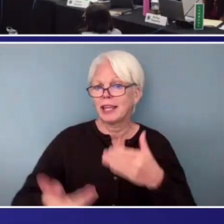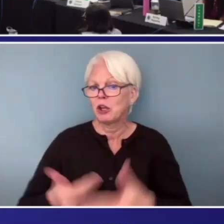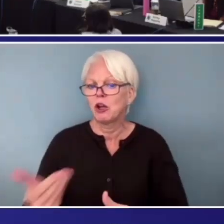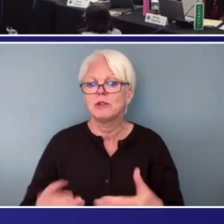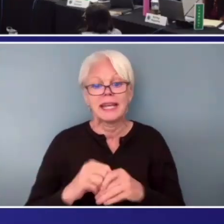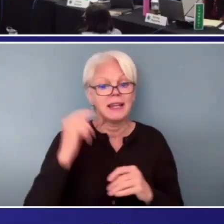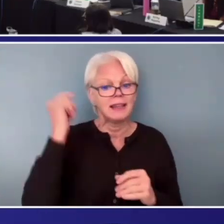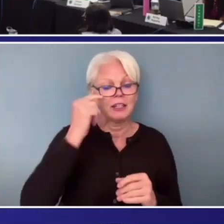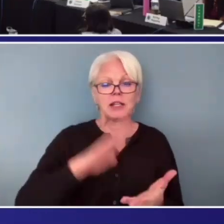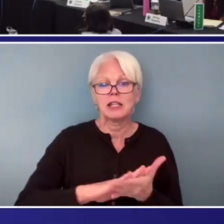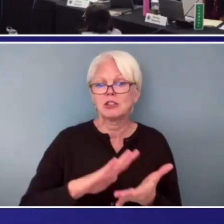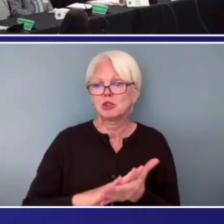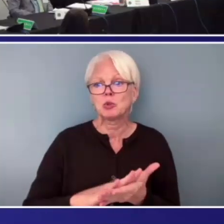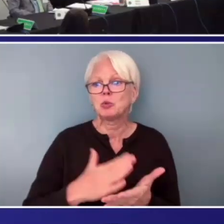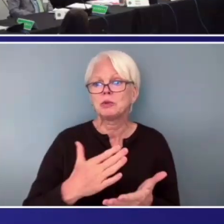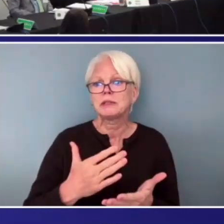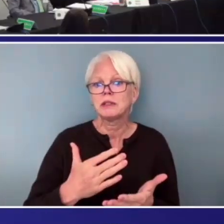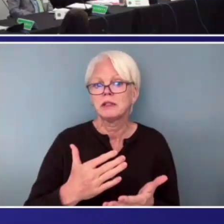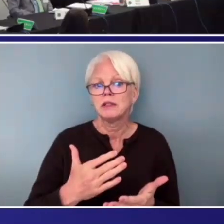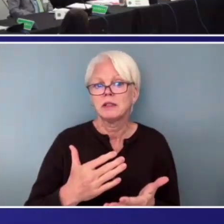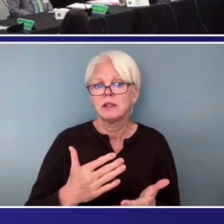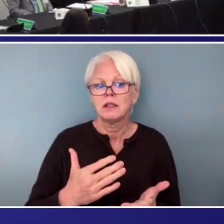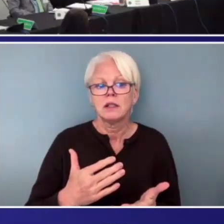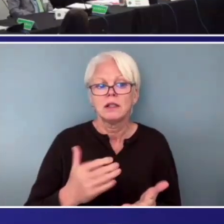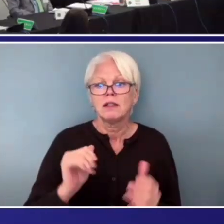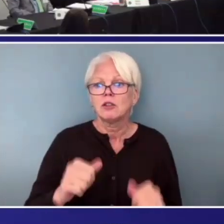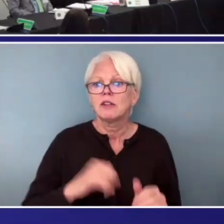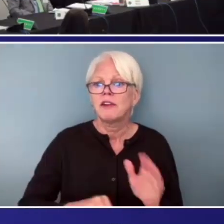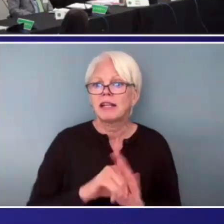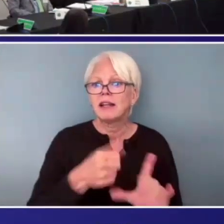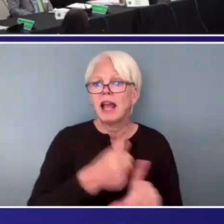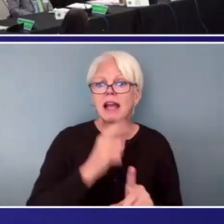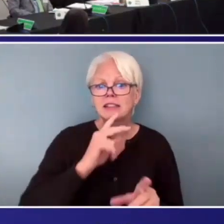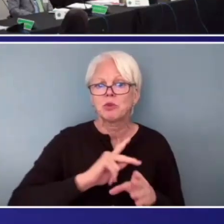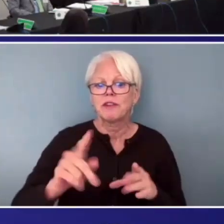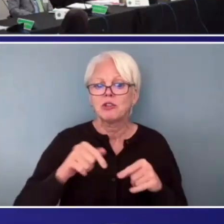schools have -- I could have identified themselves as professional during the one-year transition period as well.